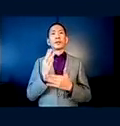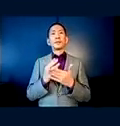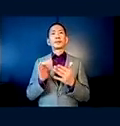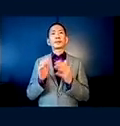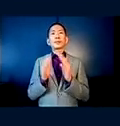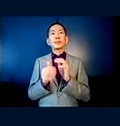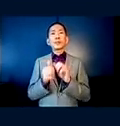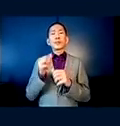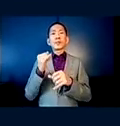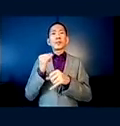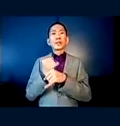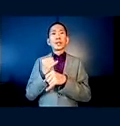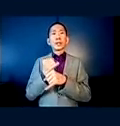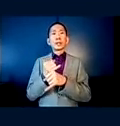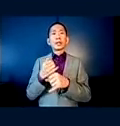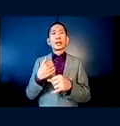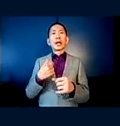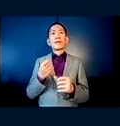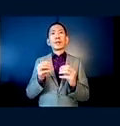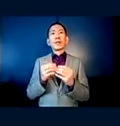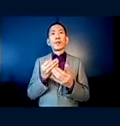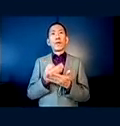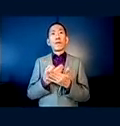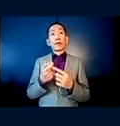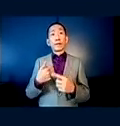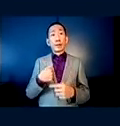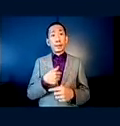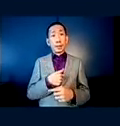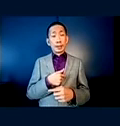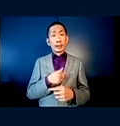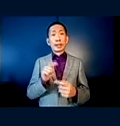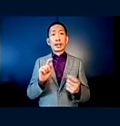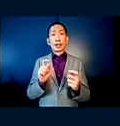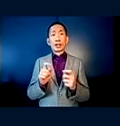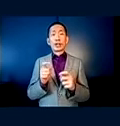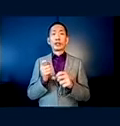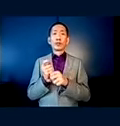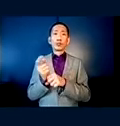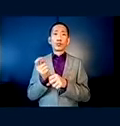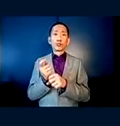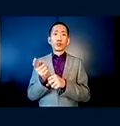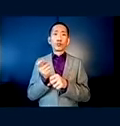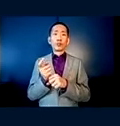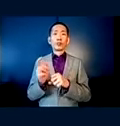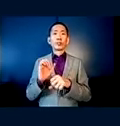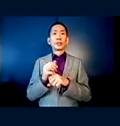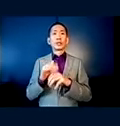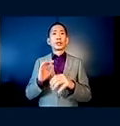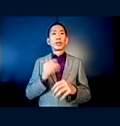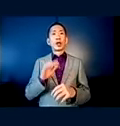ACROSS THE NIH. SOME SMALLER INSTITUTES TEND TO GET MORE FUNDING FROM US, AGAIN THAT CHANGES FROM YEAR TO YEAR